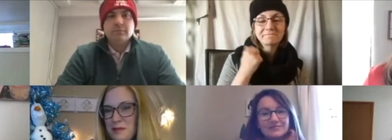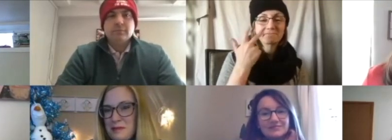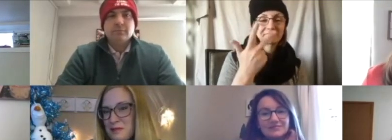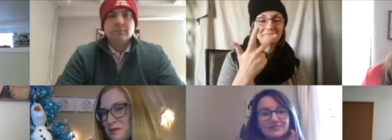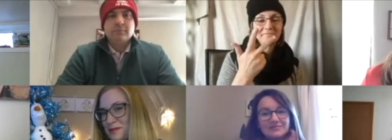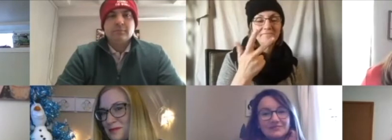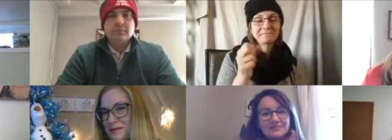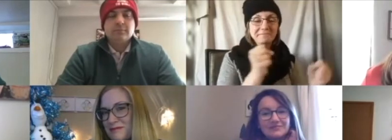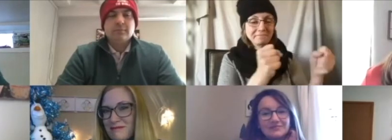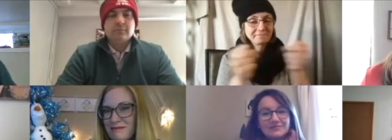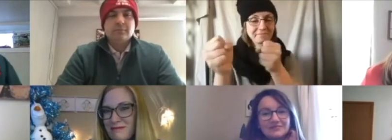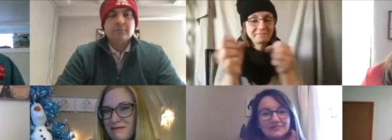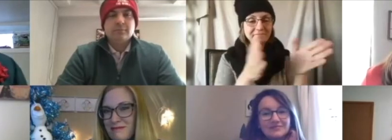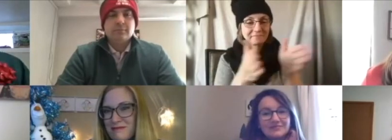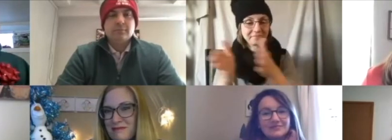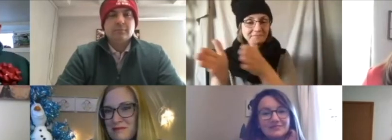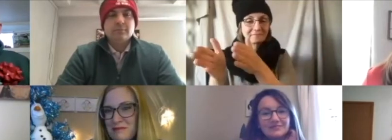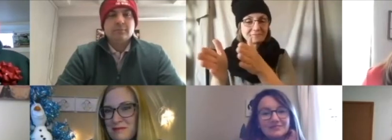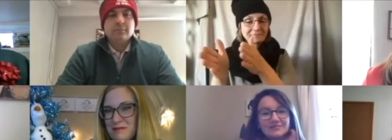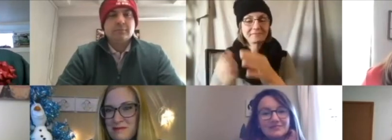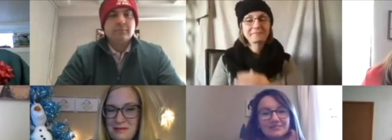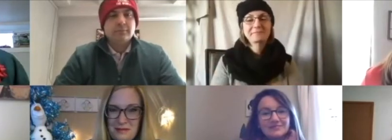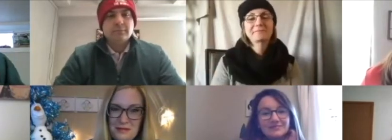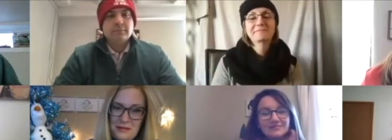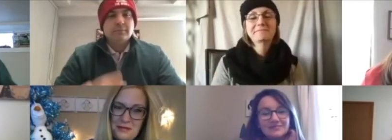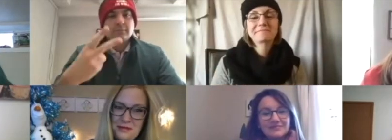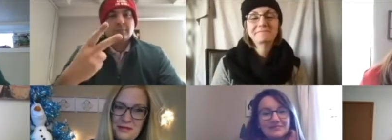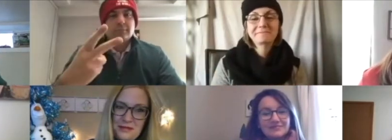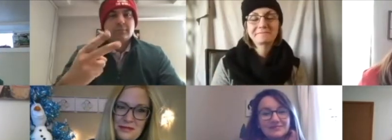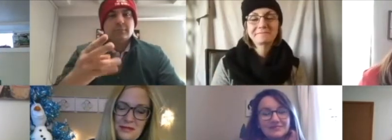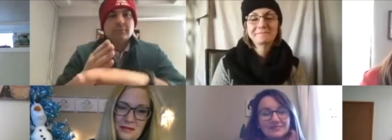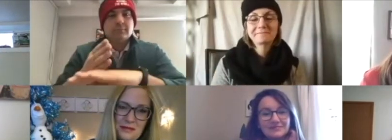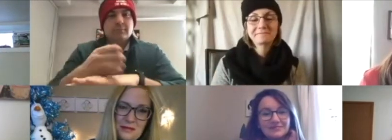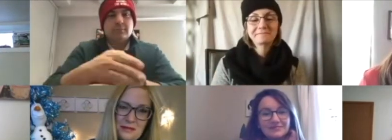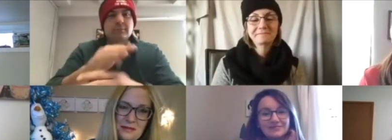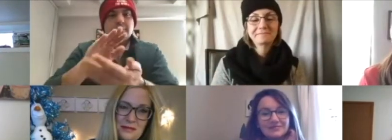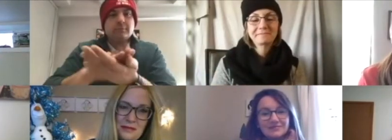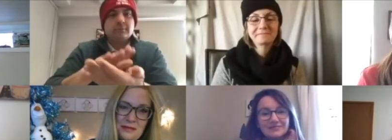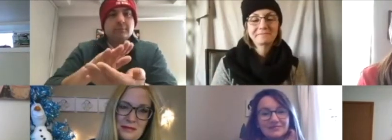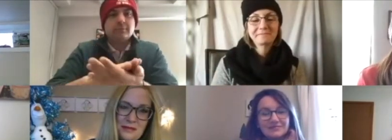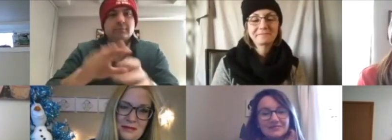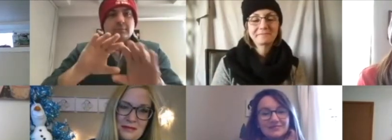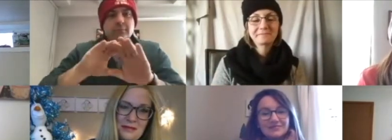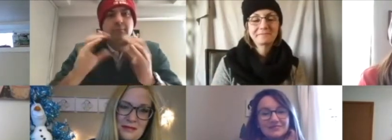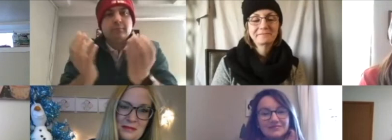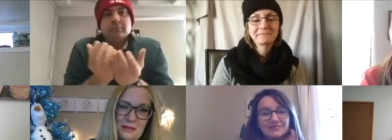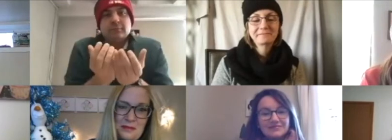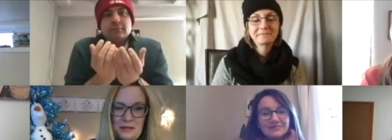three strategic plans two after-school programs